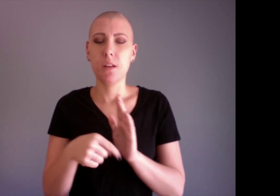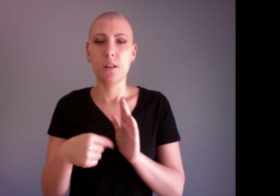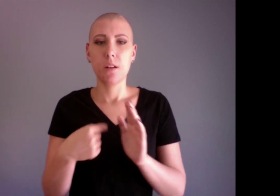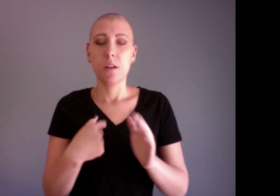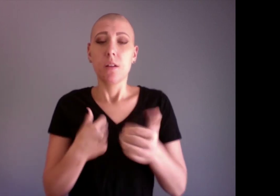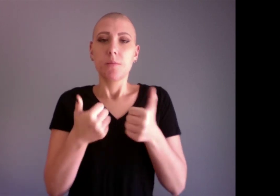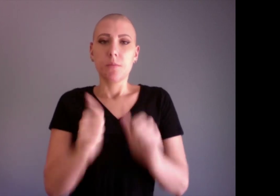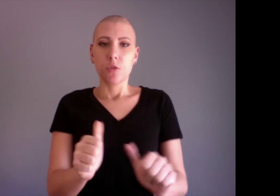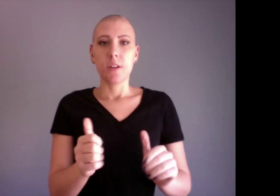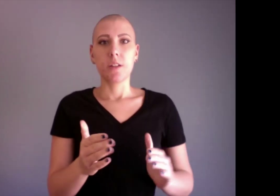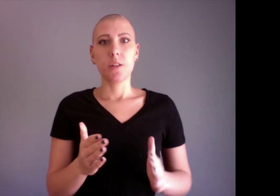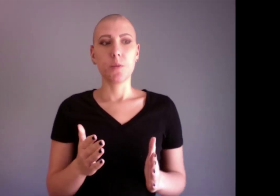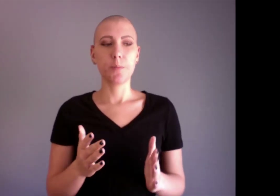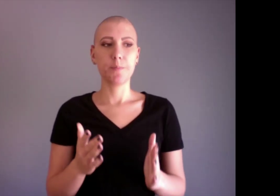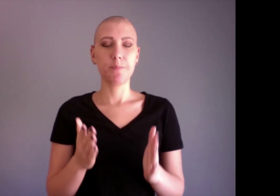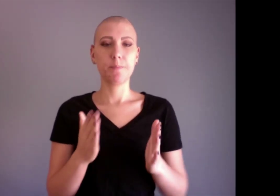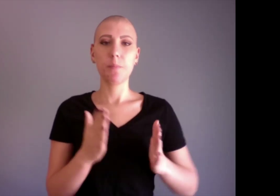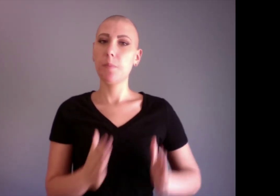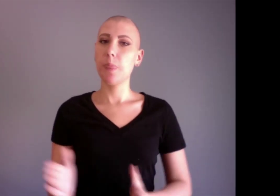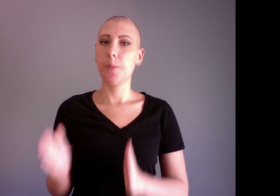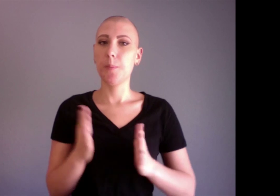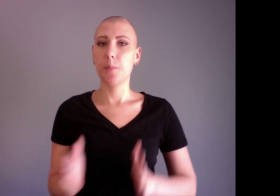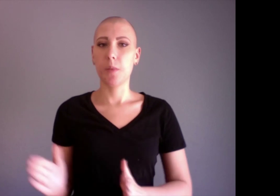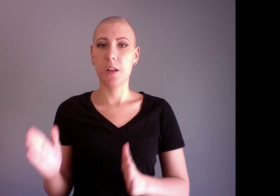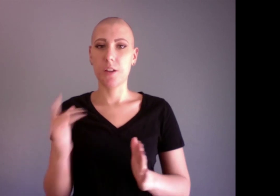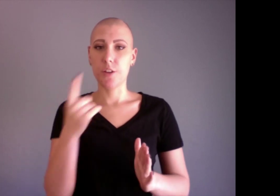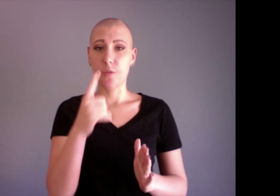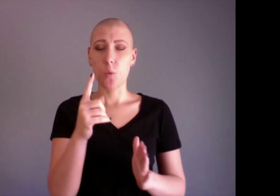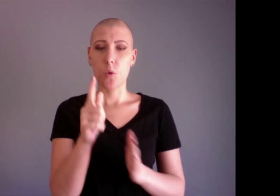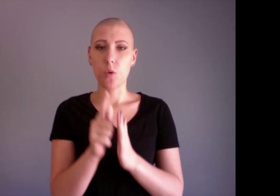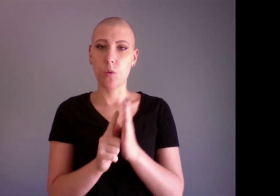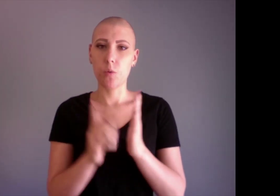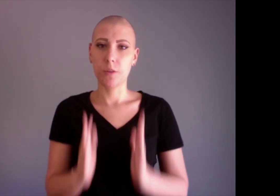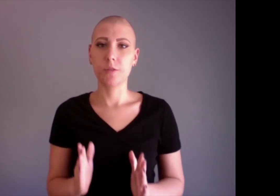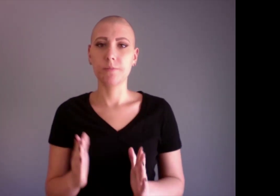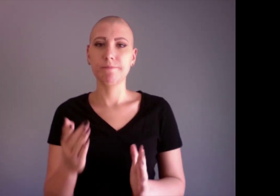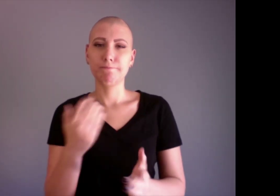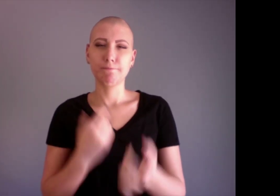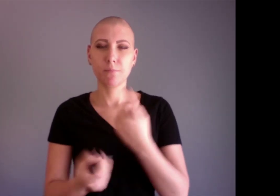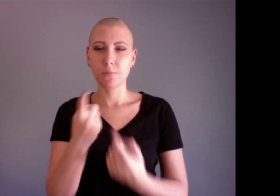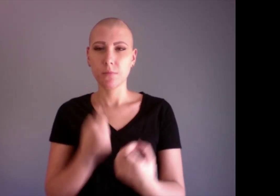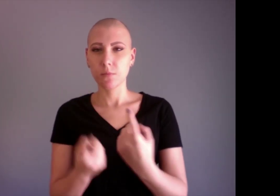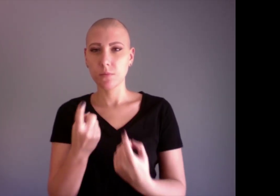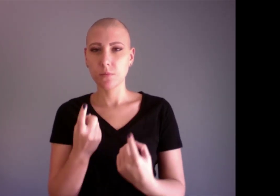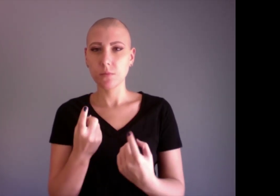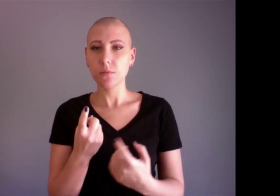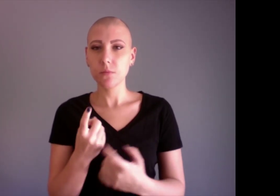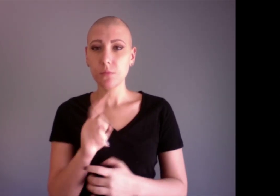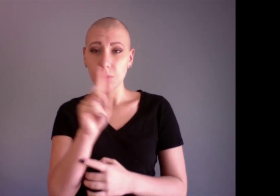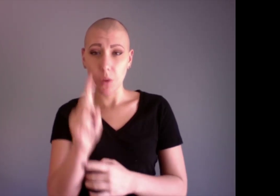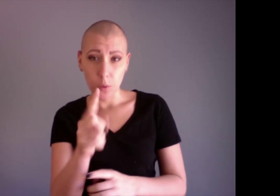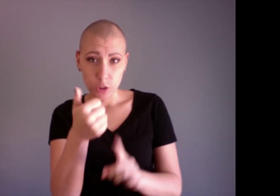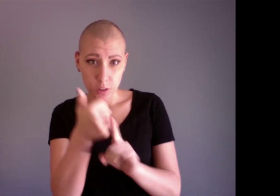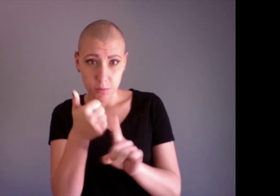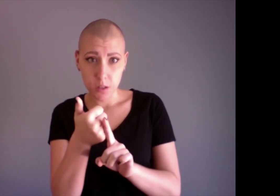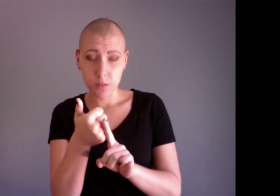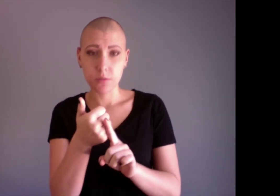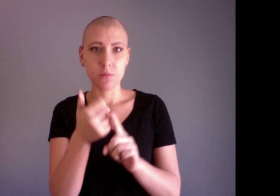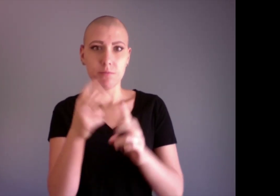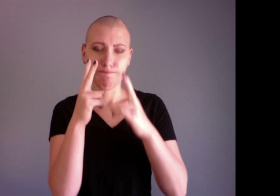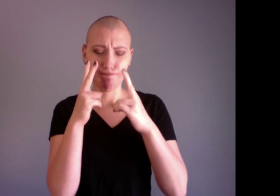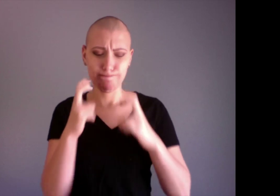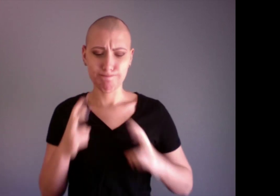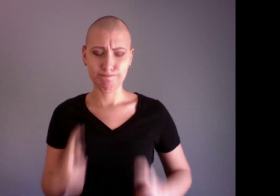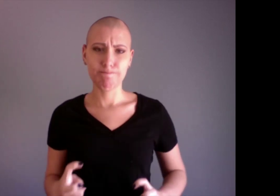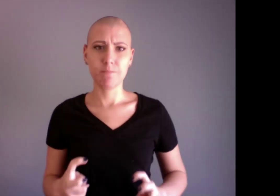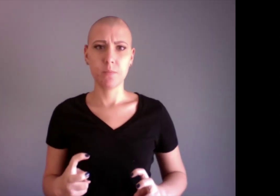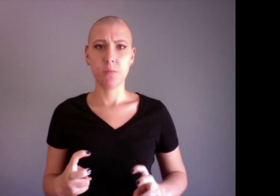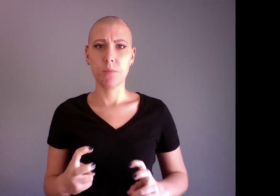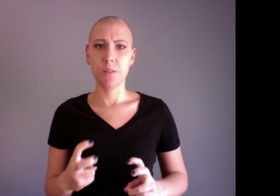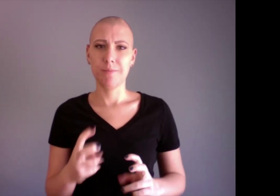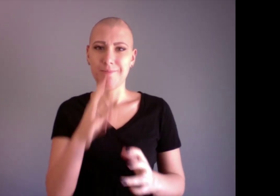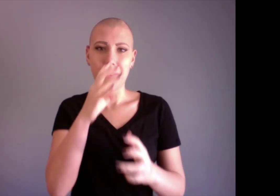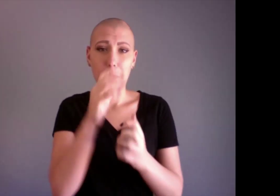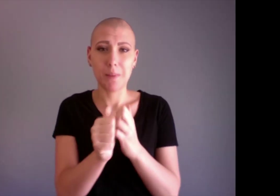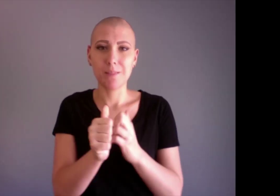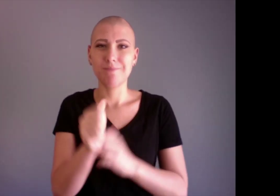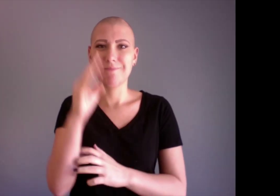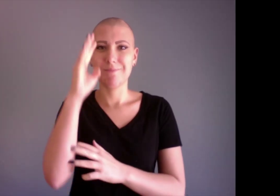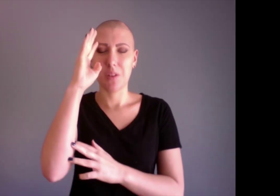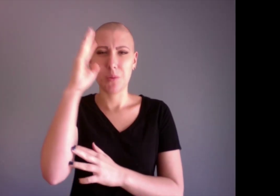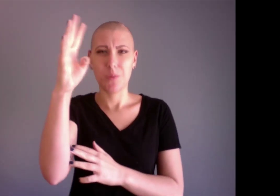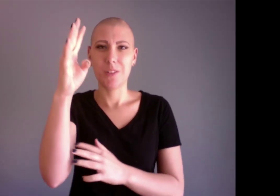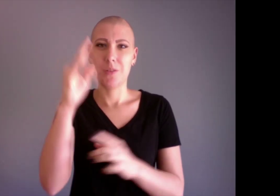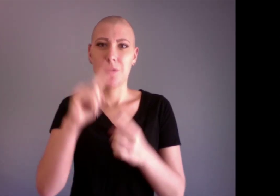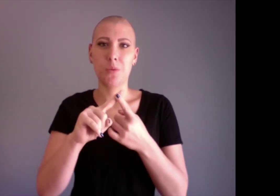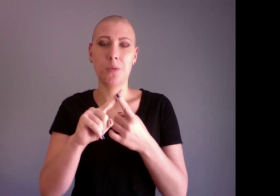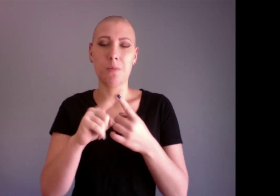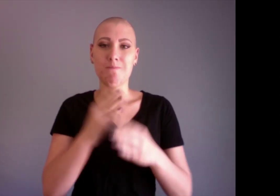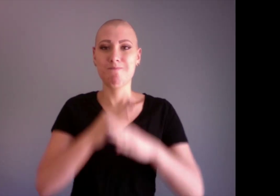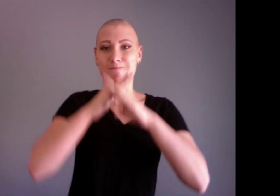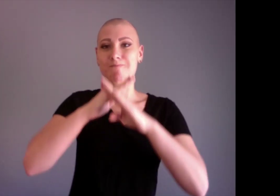in order to prepare for the attorney’s questions that would be invasive, aggressive, and designed to steer me